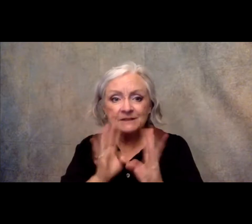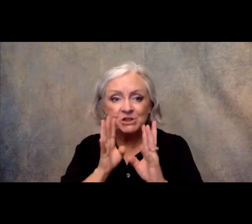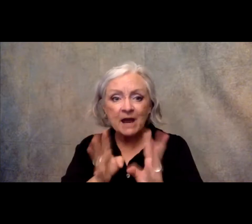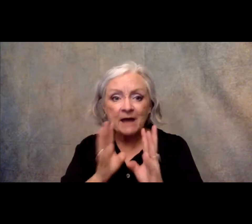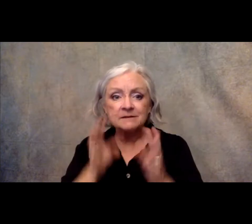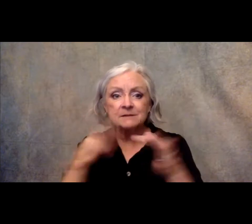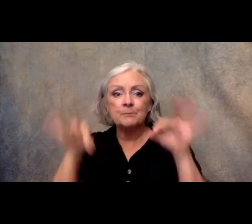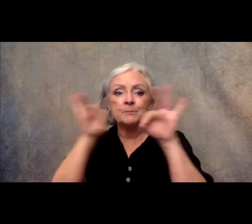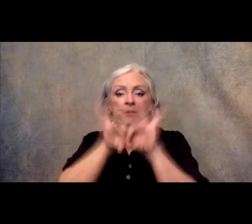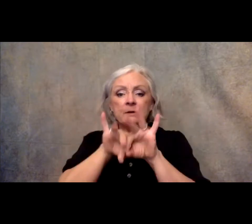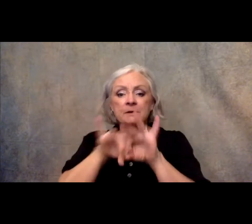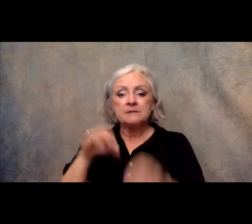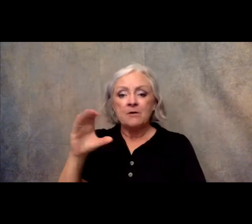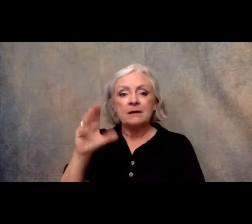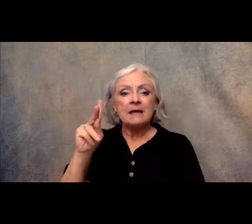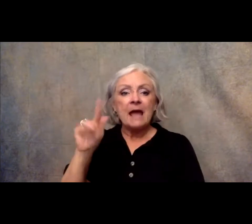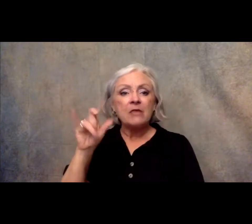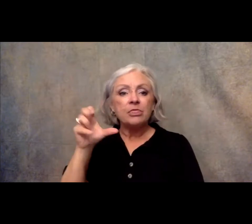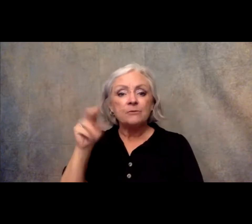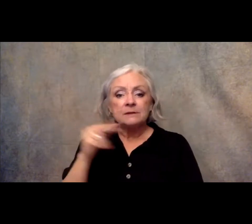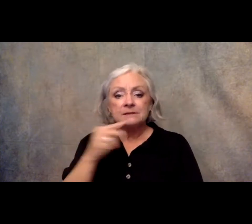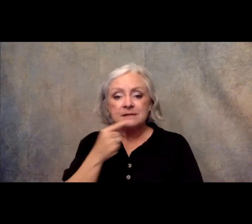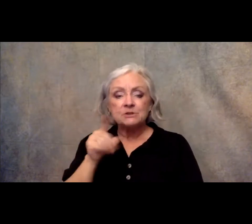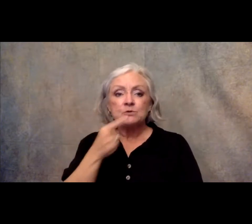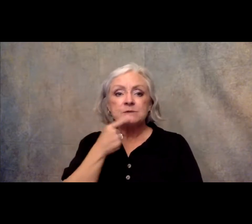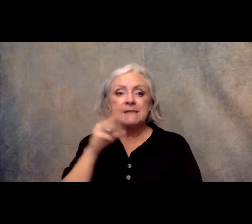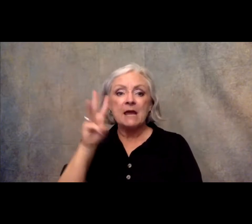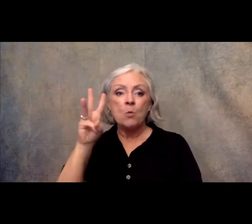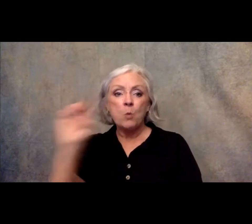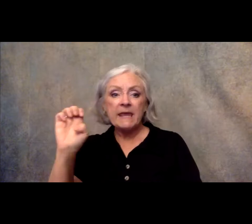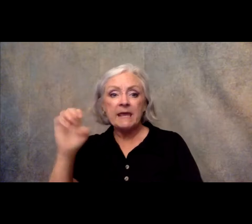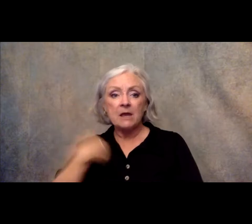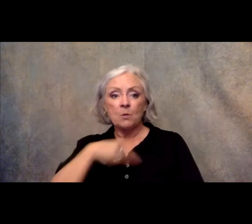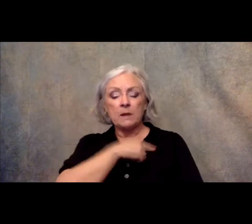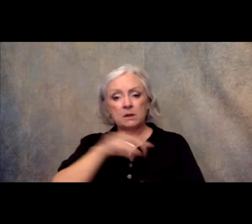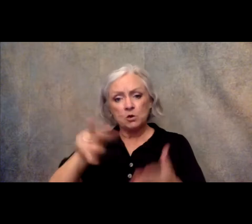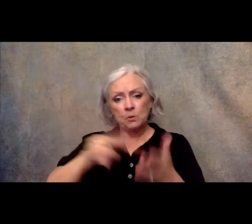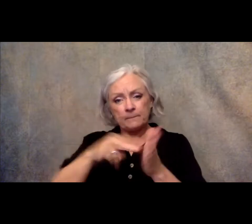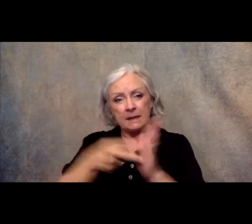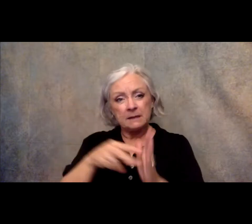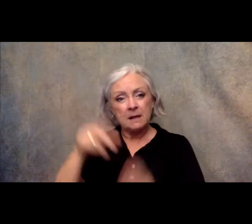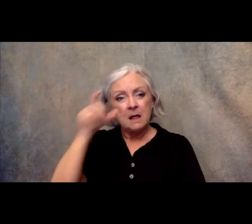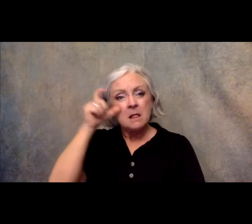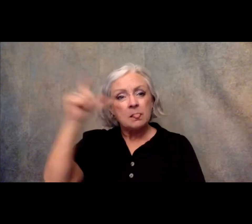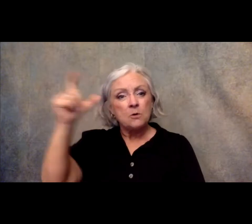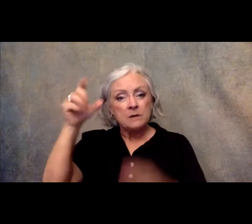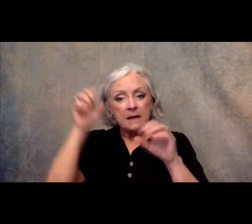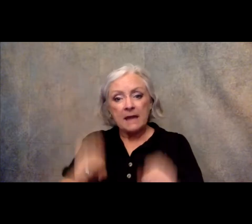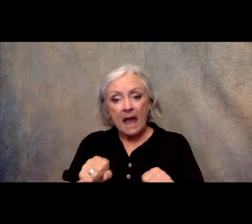So Katherine says, "When you say we, are you meaning that LUNA can actually provide these services for our organization?"